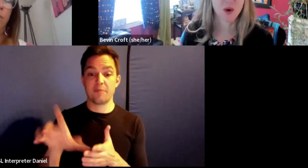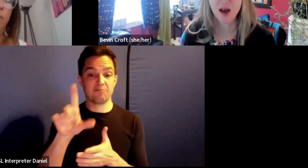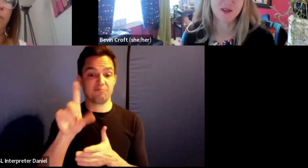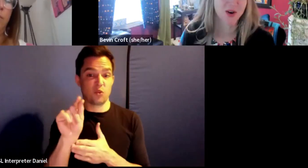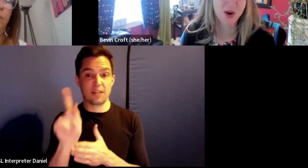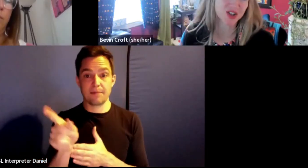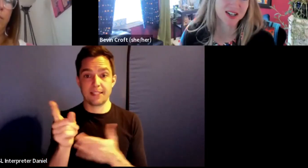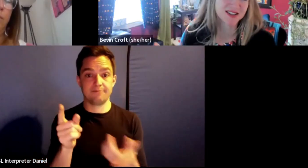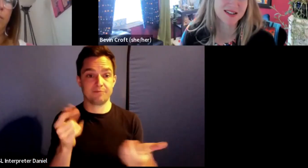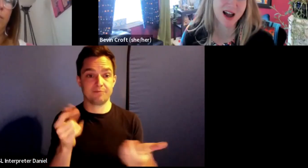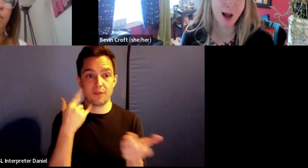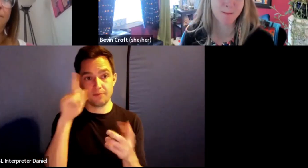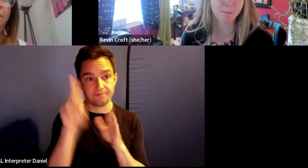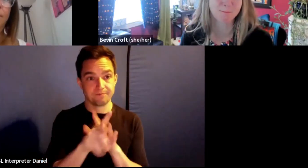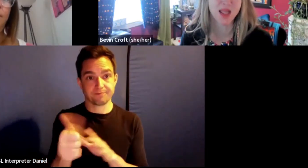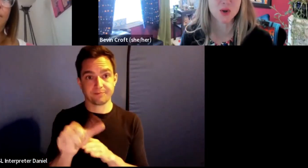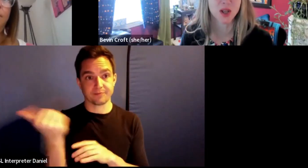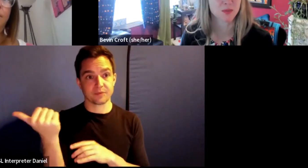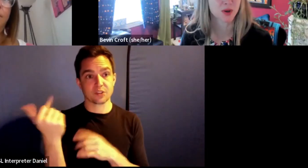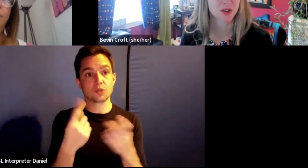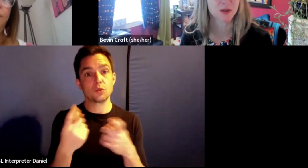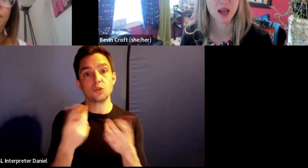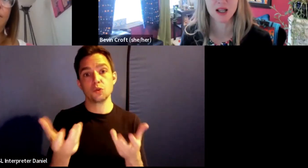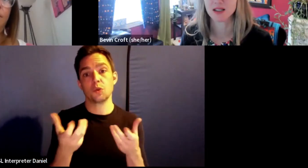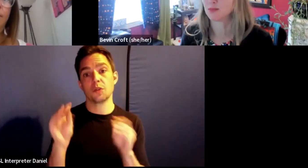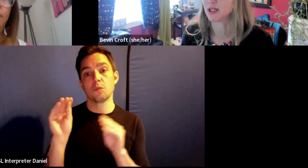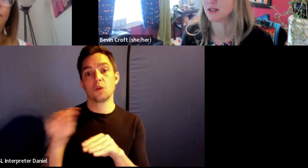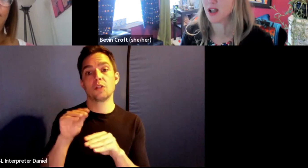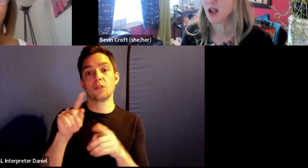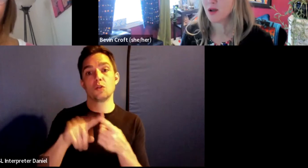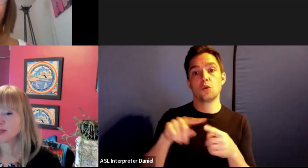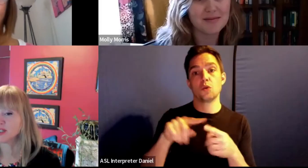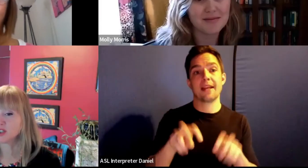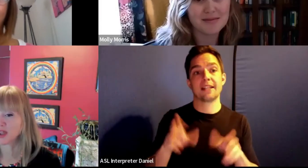you have other questions that you'd like to put to the panelists, please, please do put